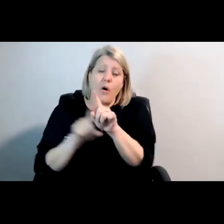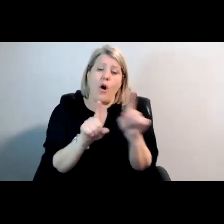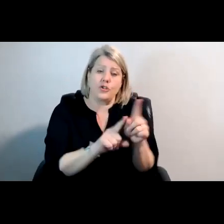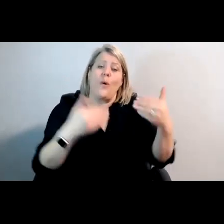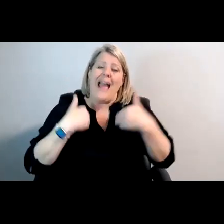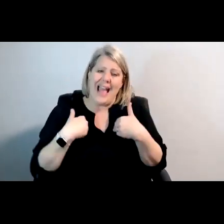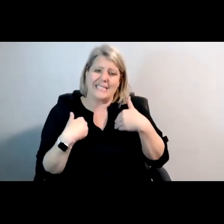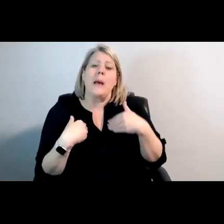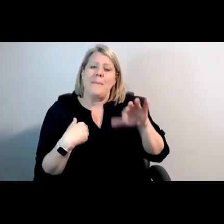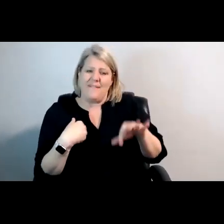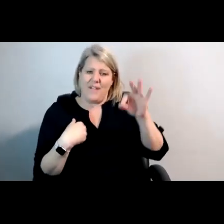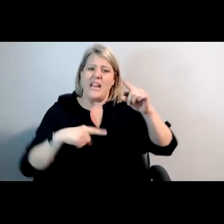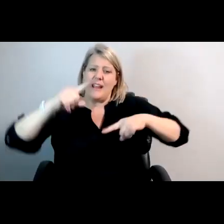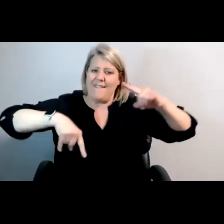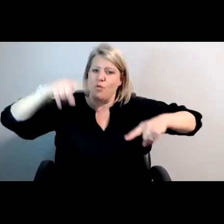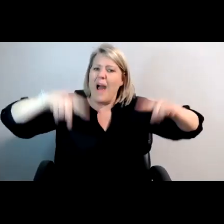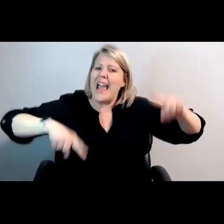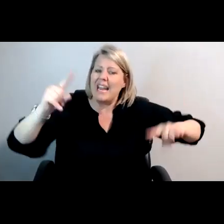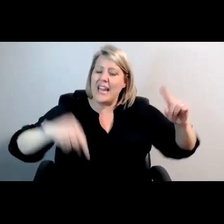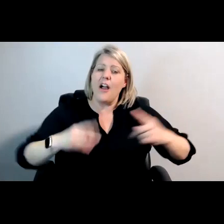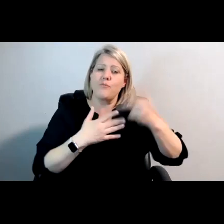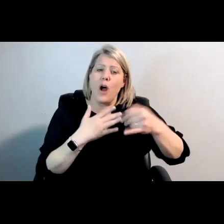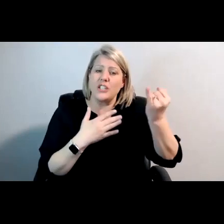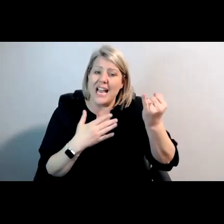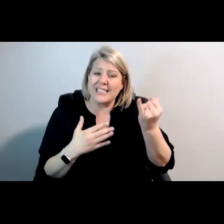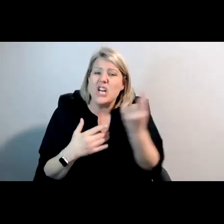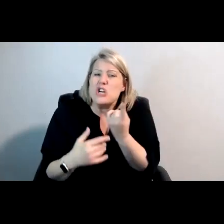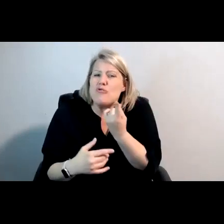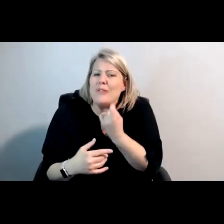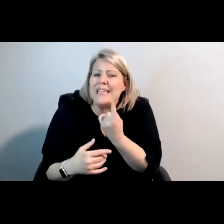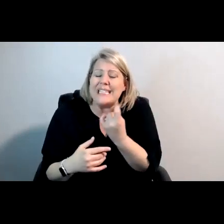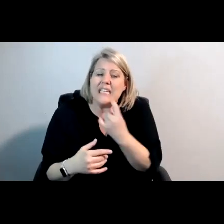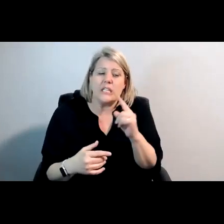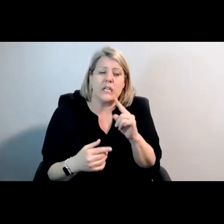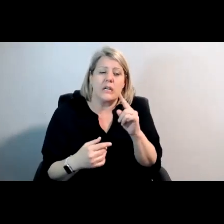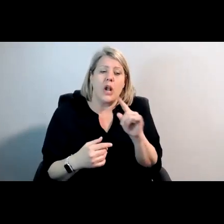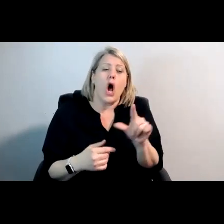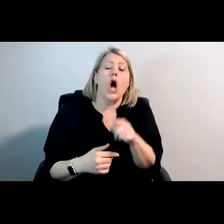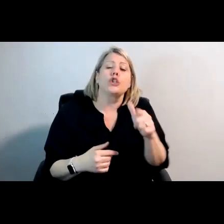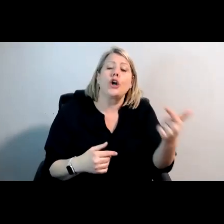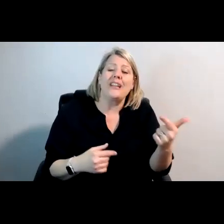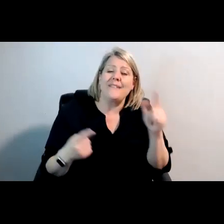a variety of different projects, the most recent one being the alternatives to guardianship youth resource center.